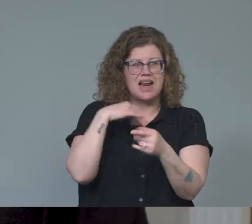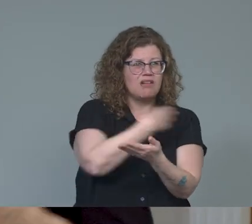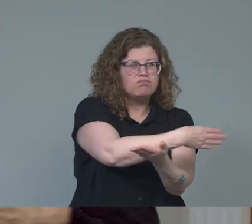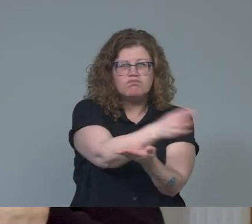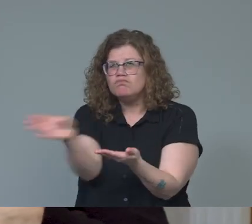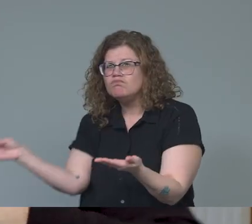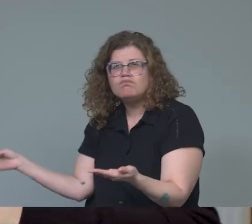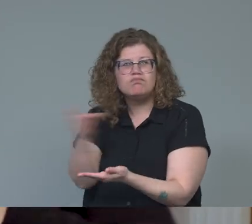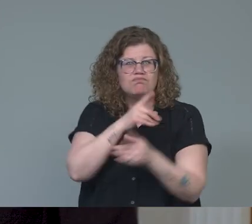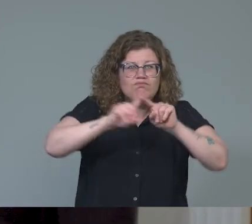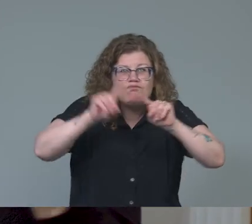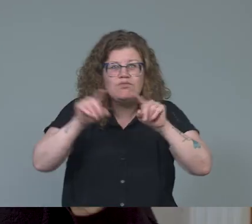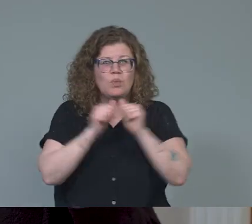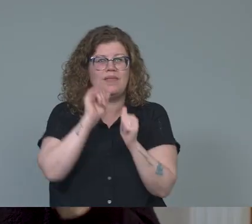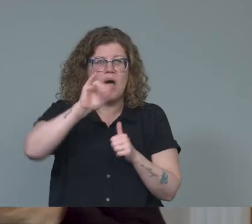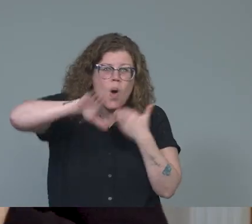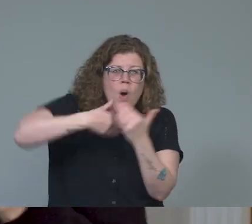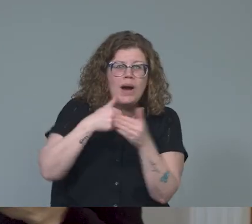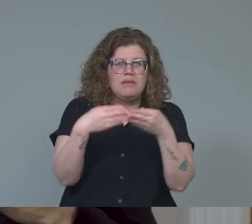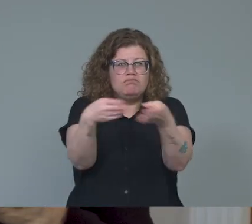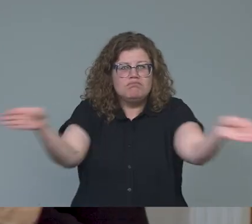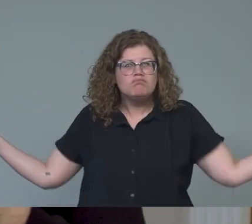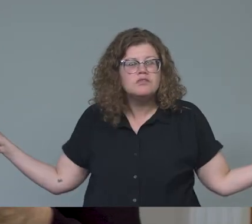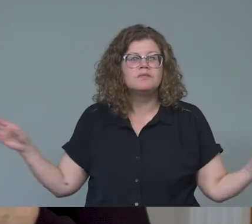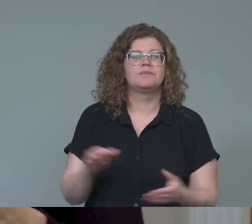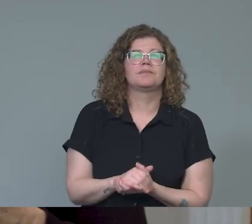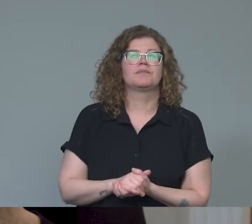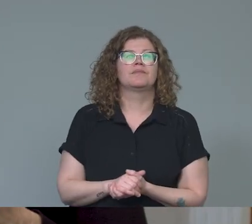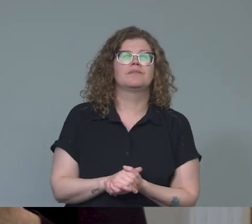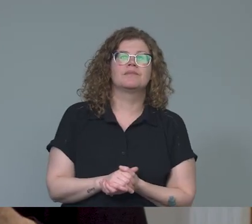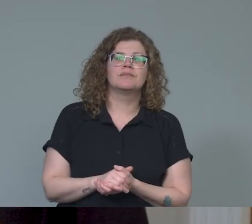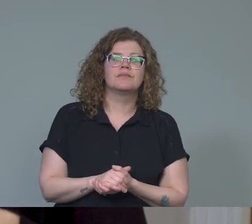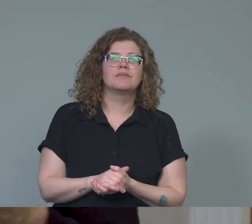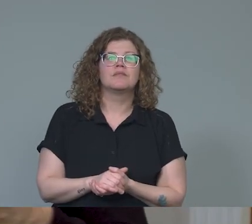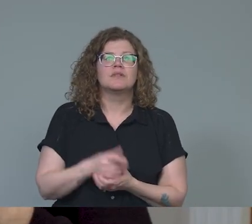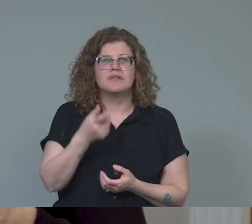It encompasses, like all of the things, all of the aspects and even the things that are in the inbetween,